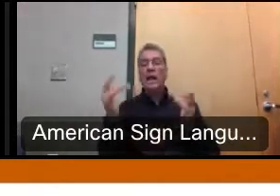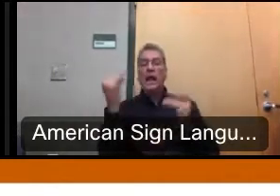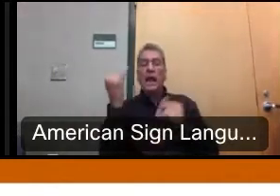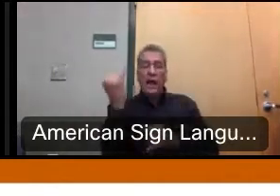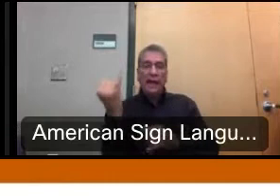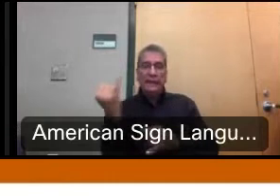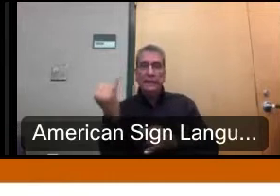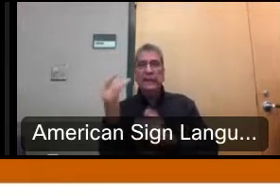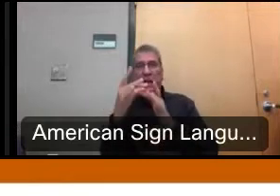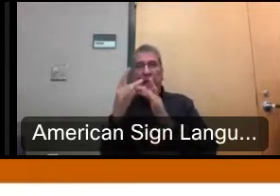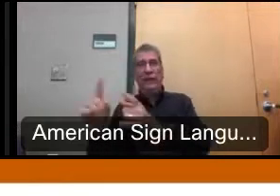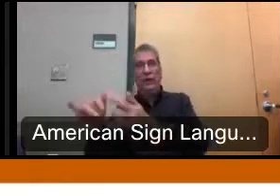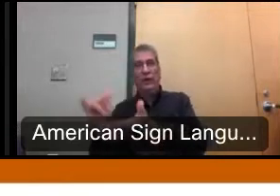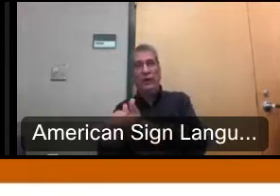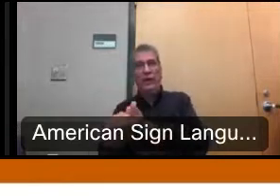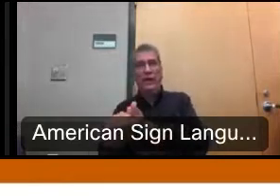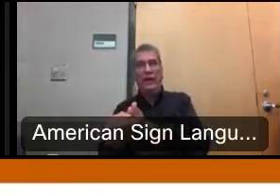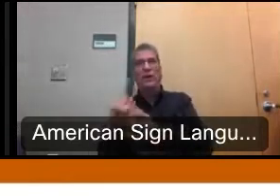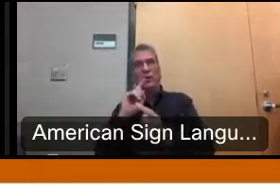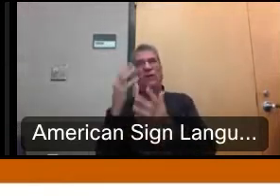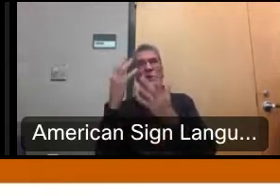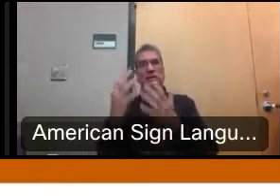So either way, like, we were really sad, cause this was easily our favorite thing to work